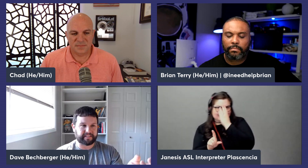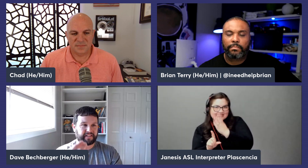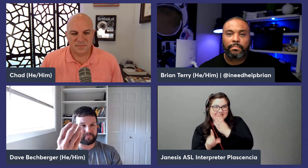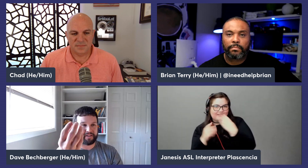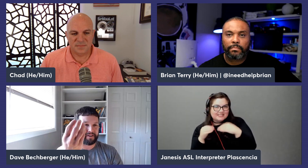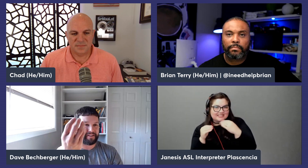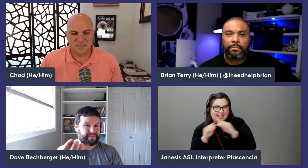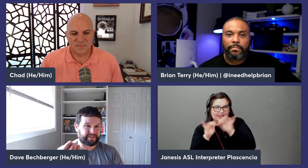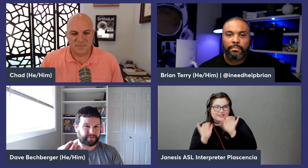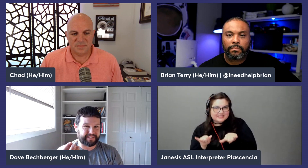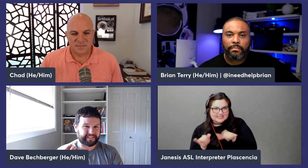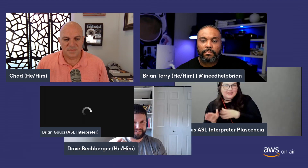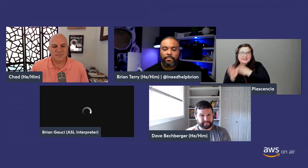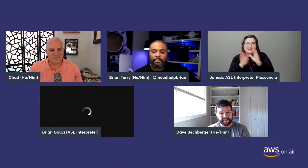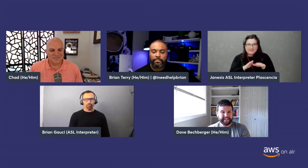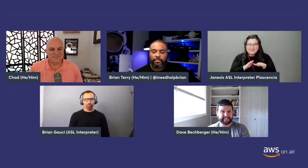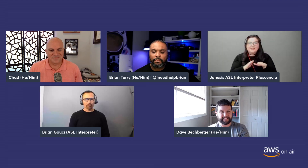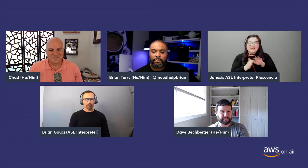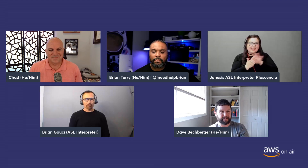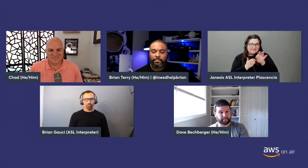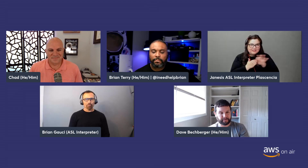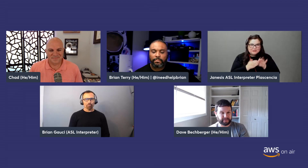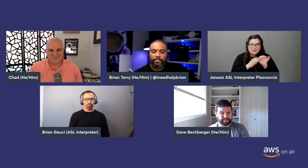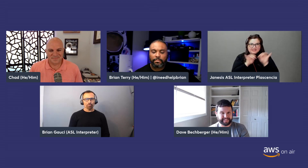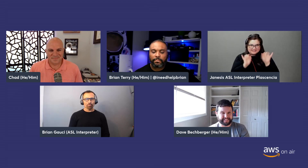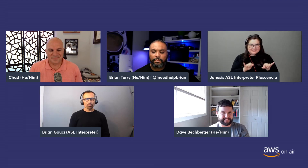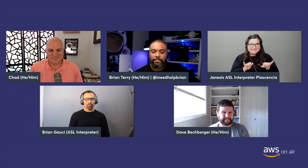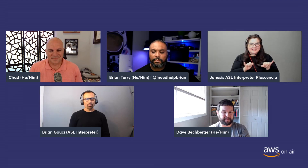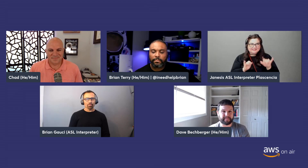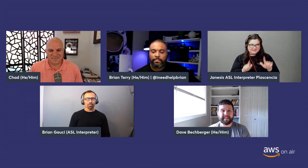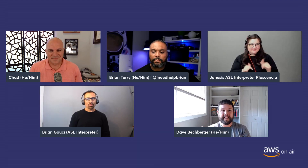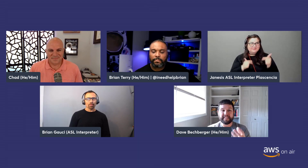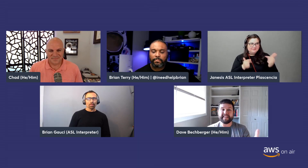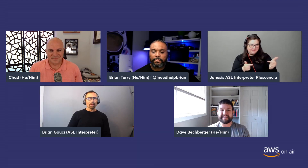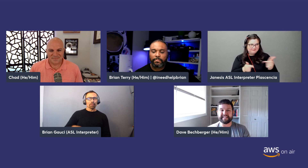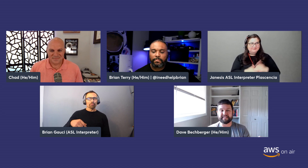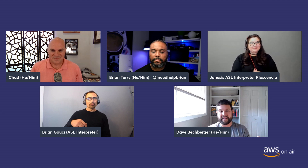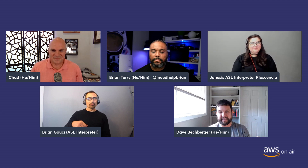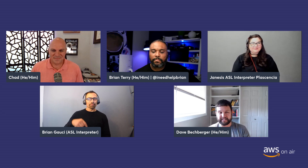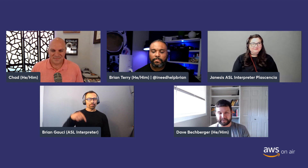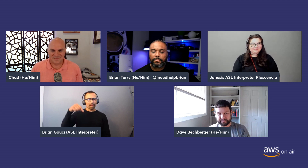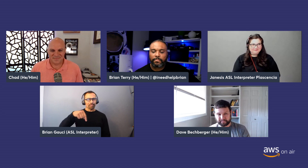it's this one in our inventory system, it's this one in our procurement system, things of that nature.